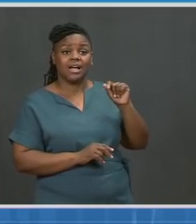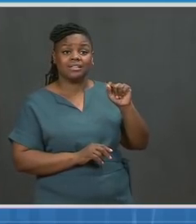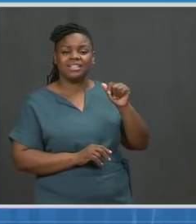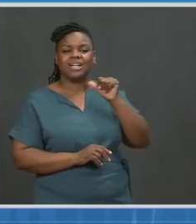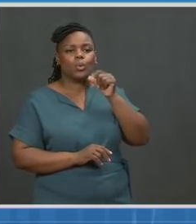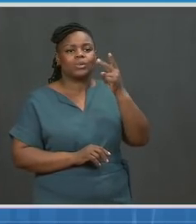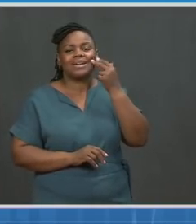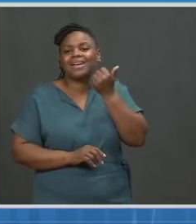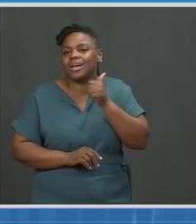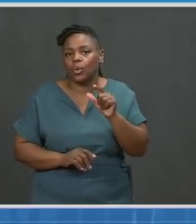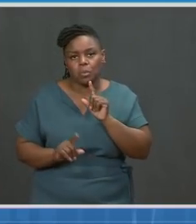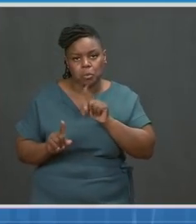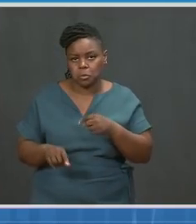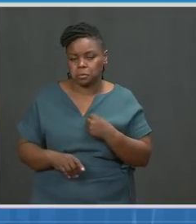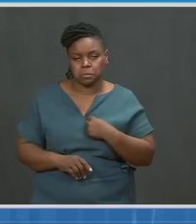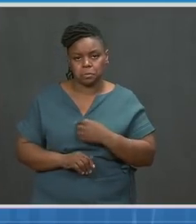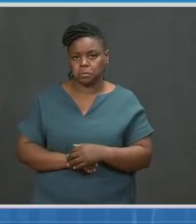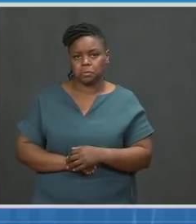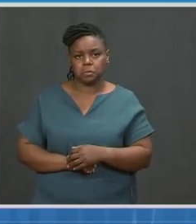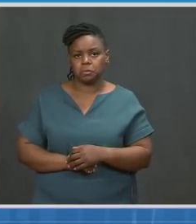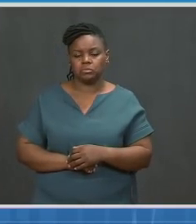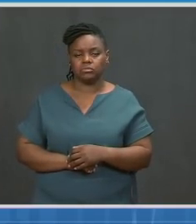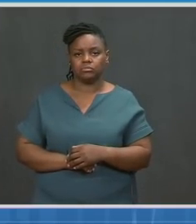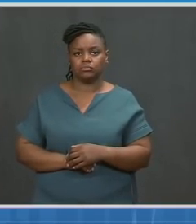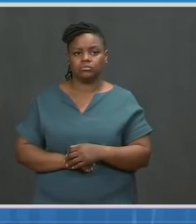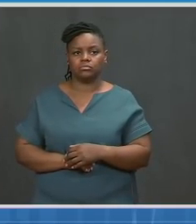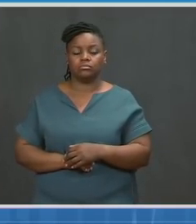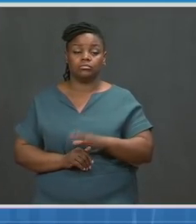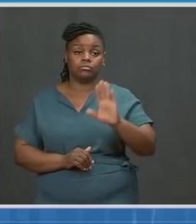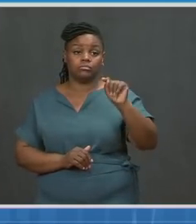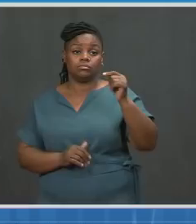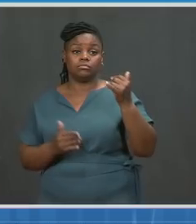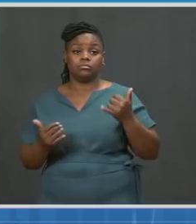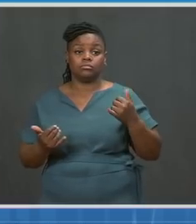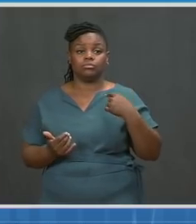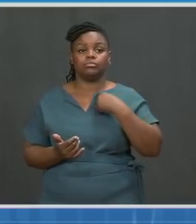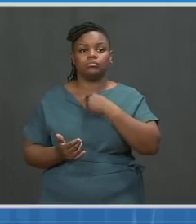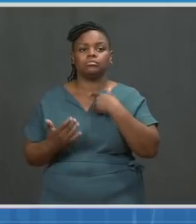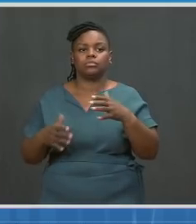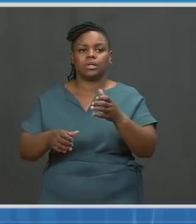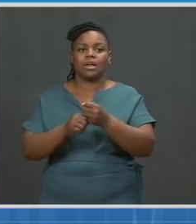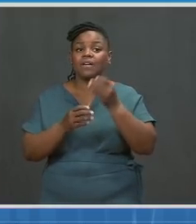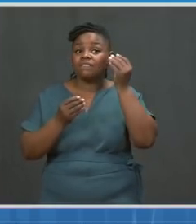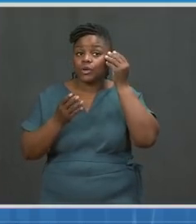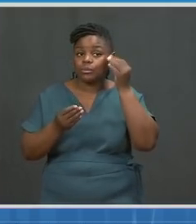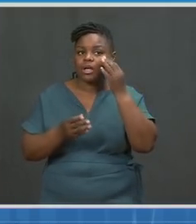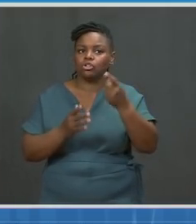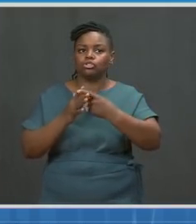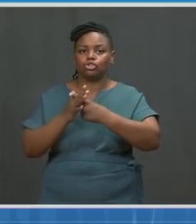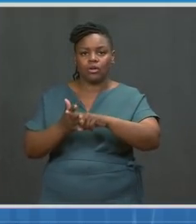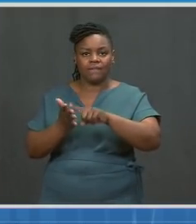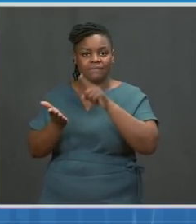Those have since been reported to us, and so those investigations are ongoing. But, you know, it is a --